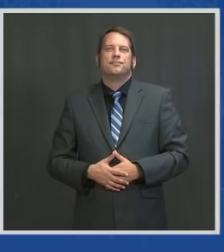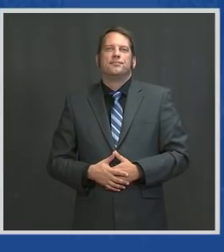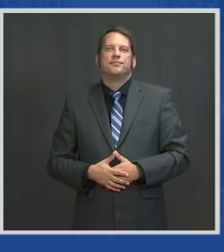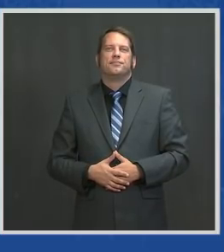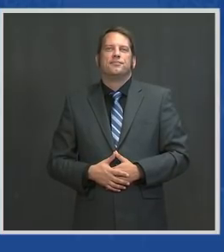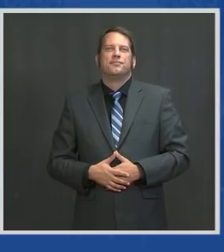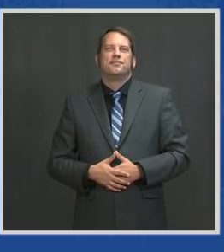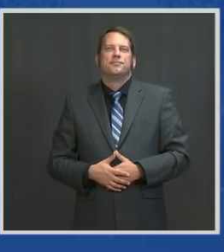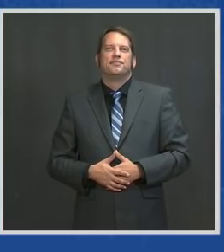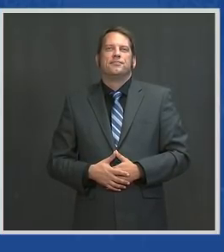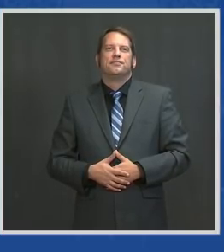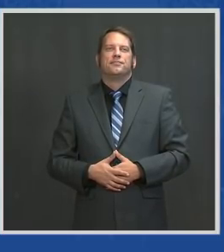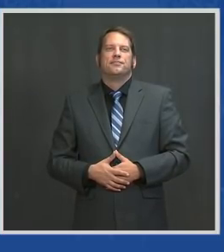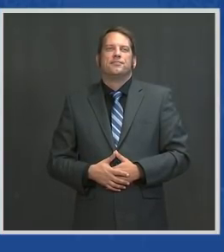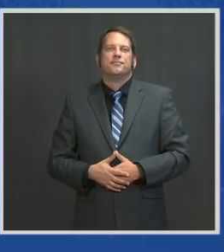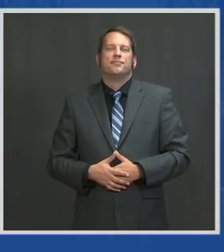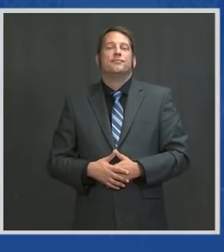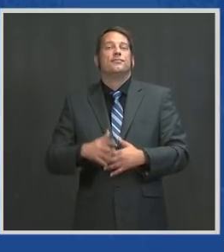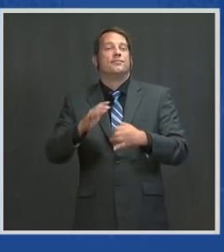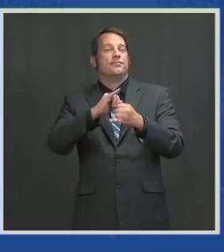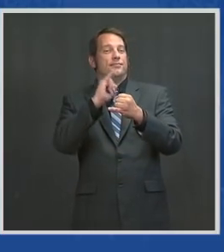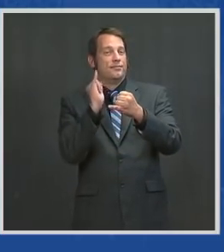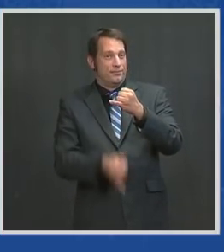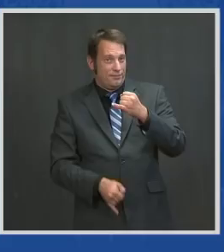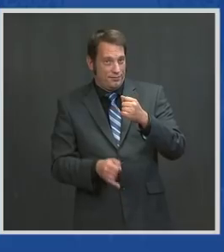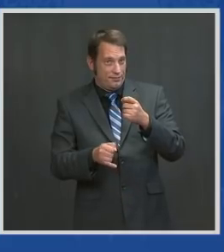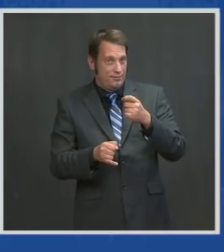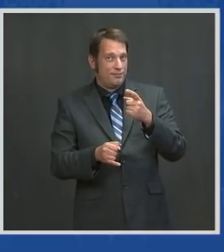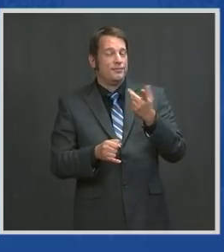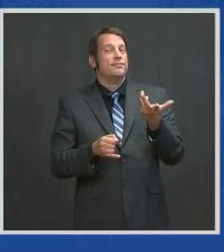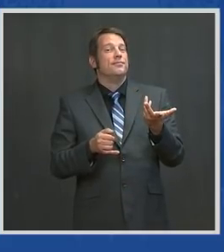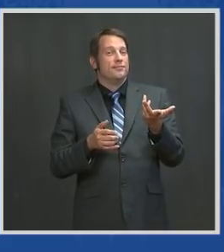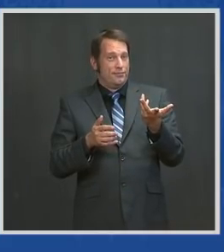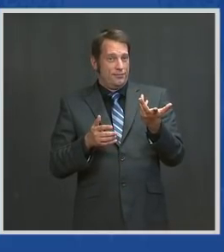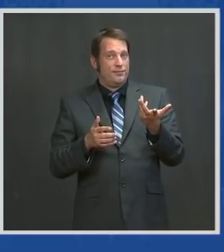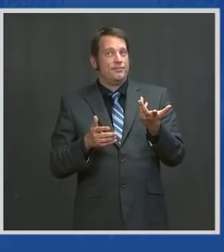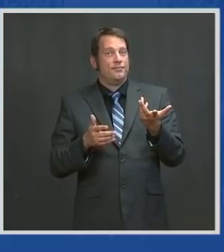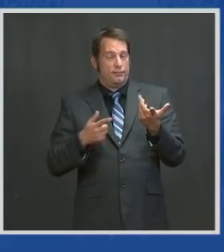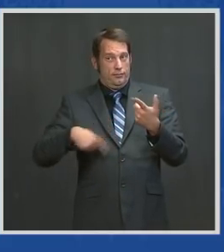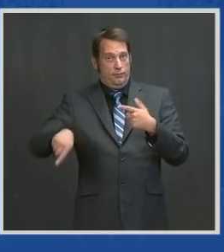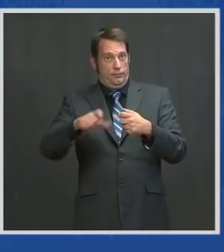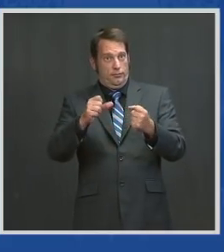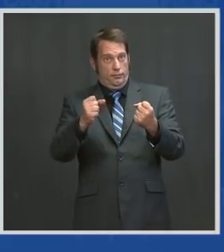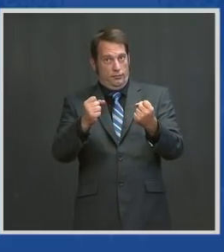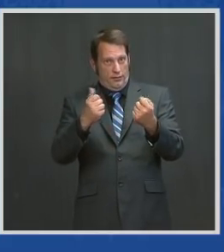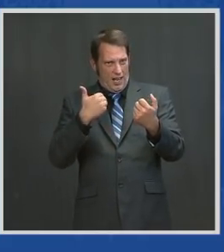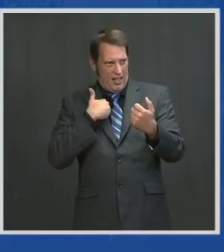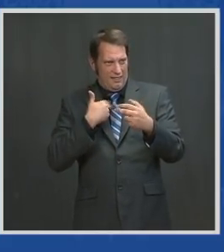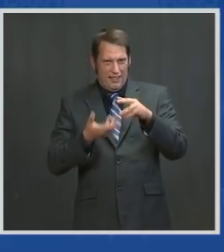Finally, no one has more strength and grit and resilience